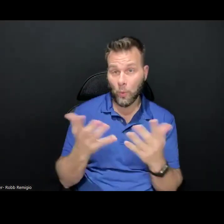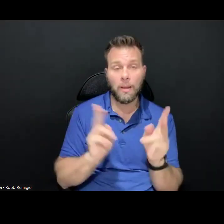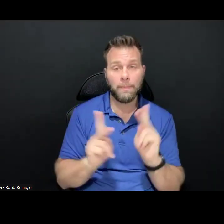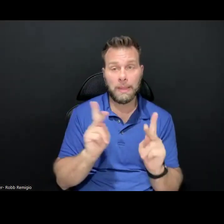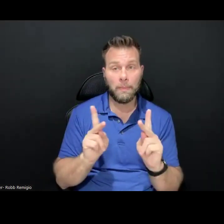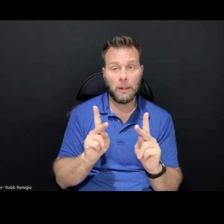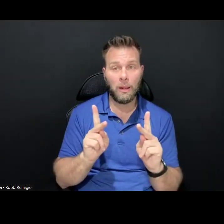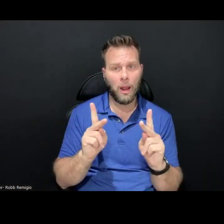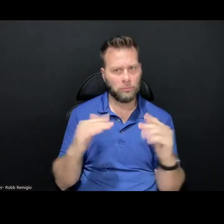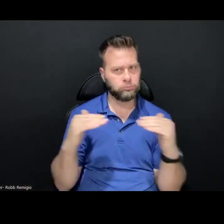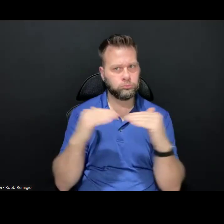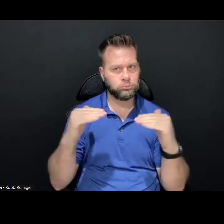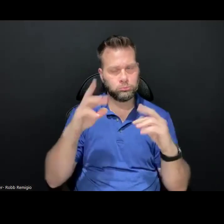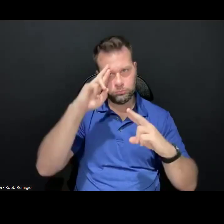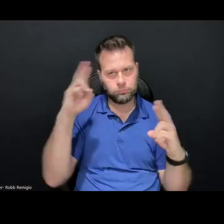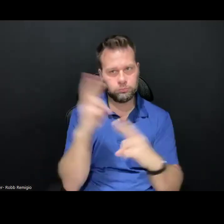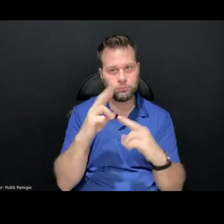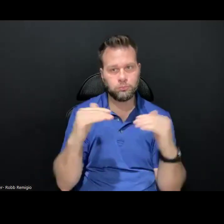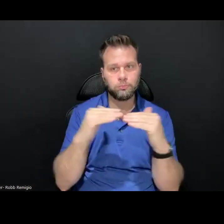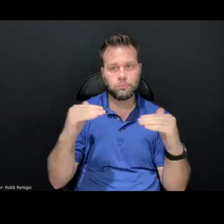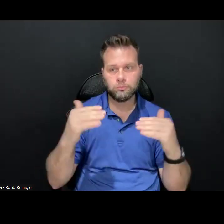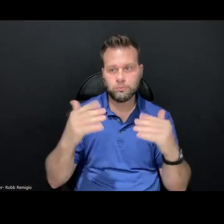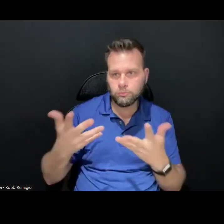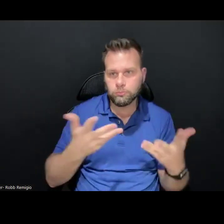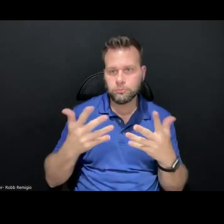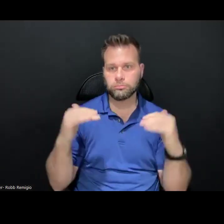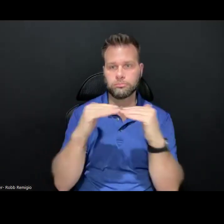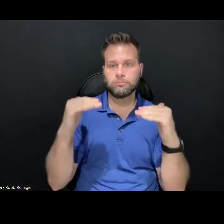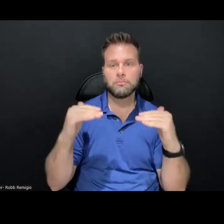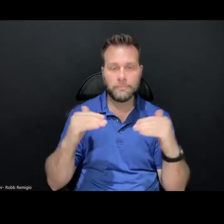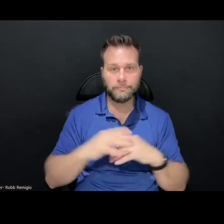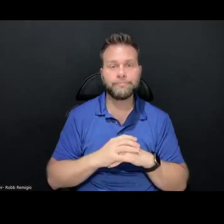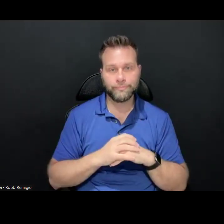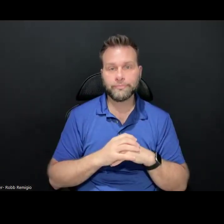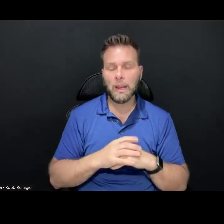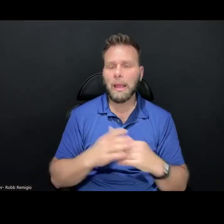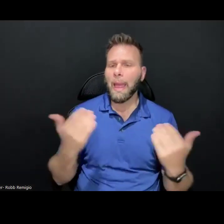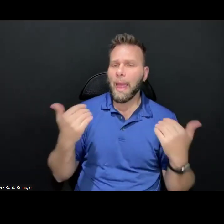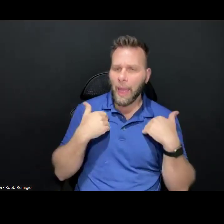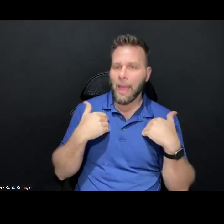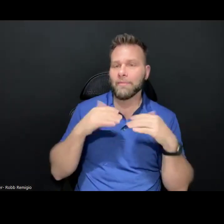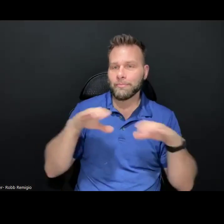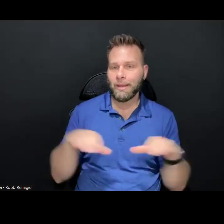the principle that, you know, people are treated equally, and so there are these kind of, like, behavioral requirements,